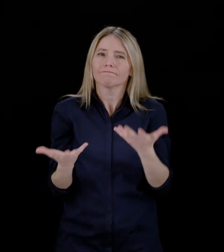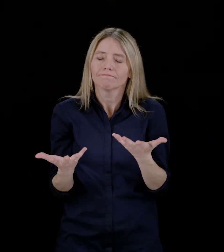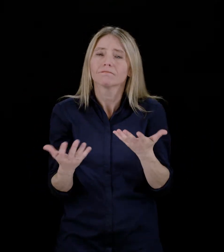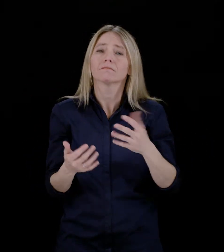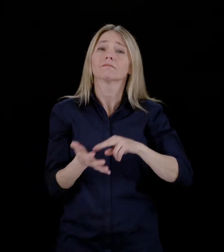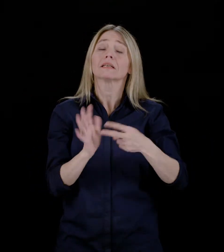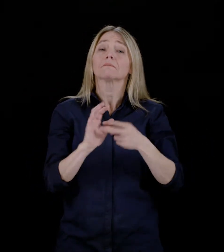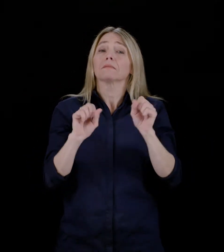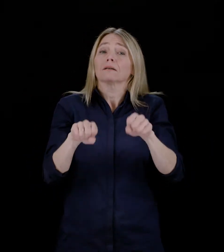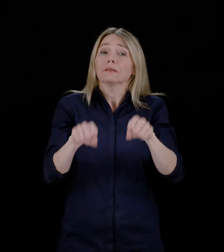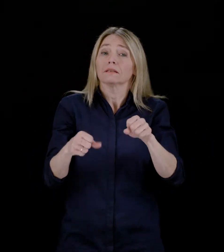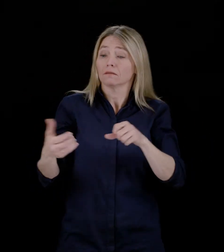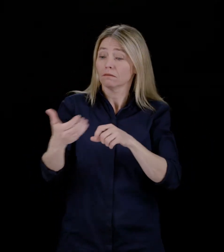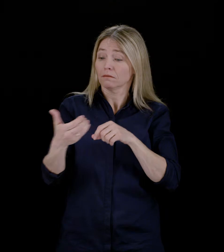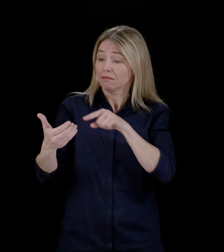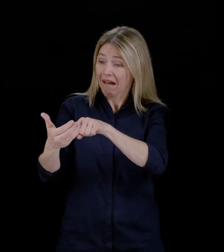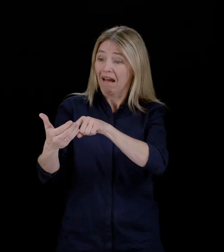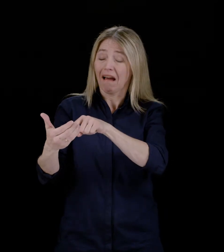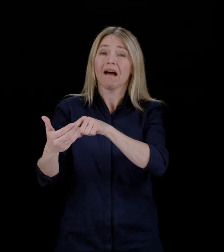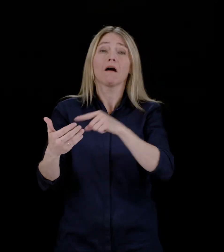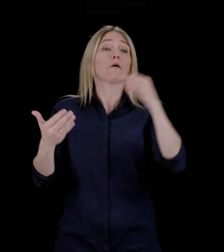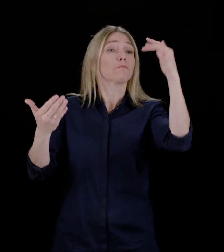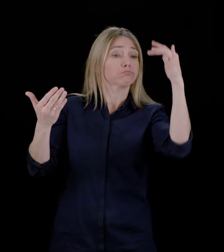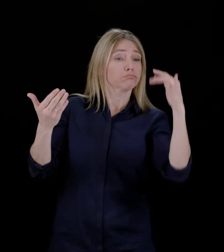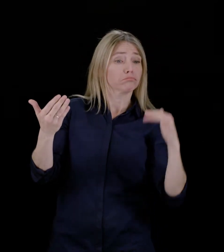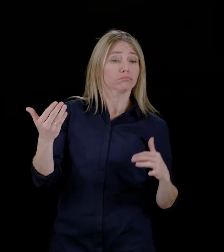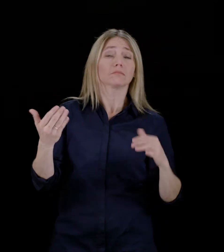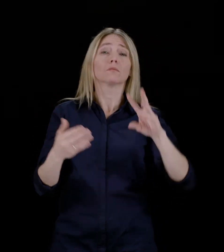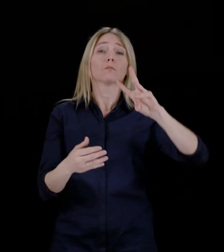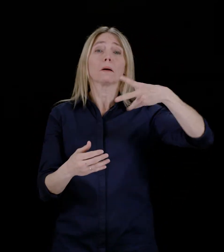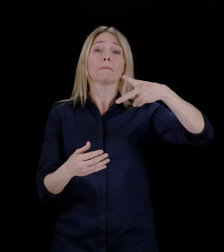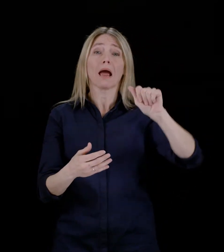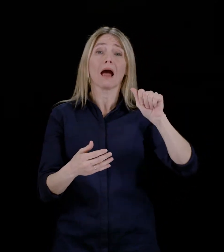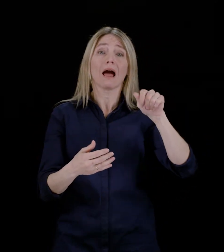website without being compatible from the standpoint of software.